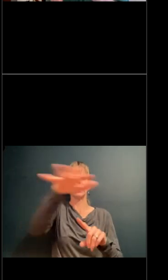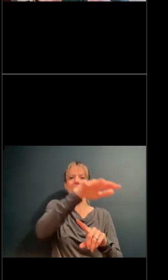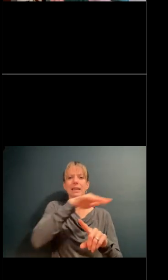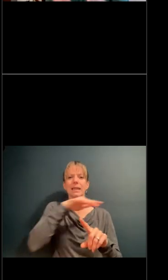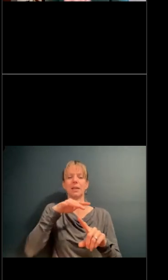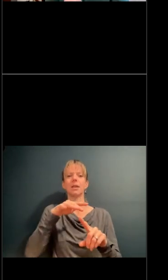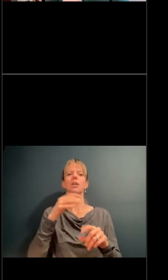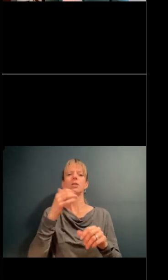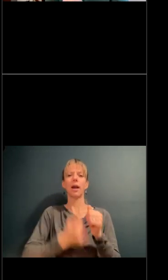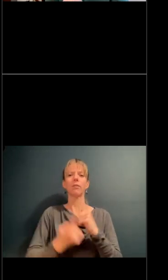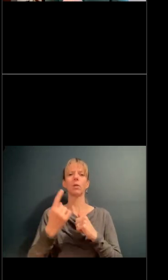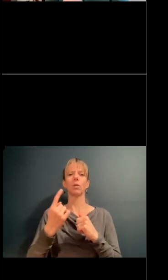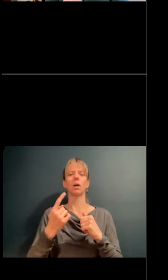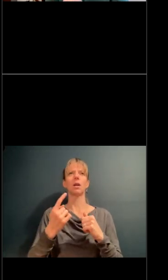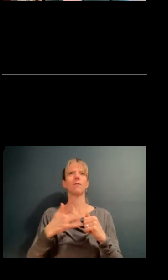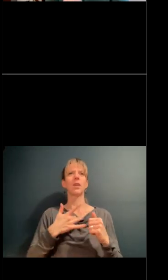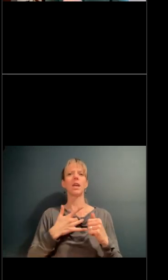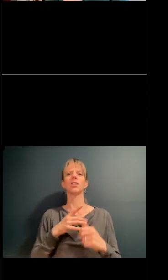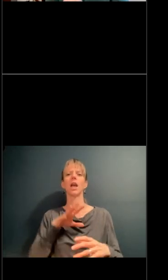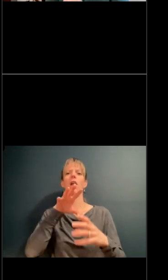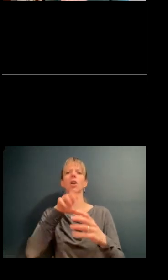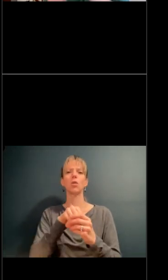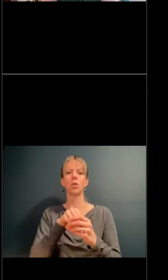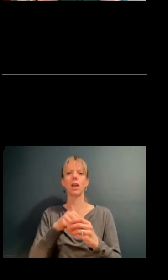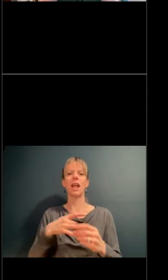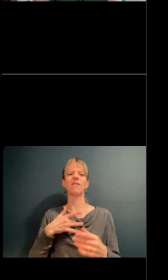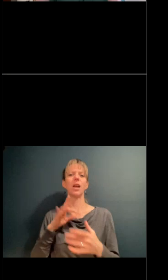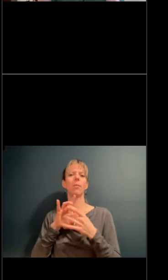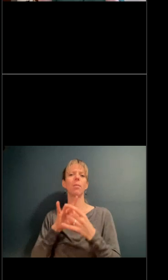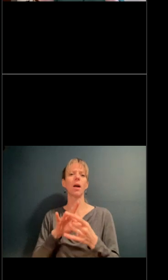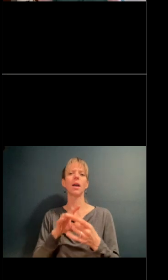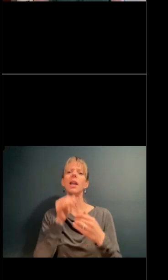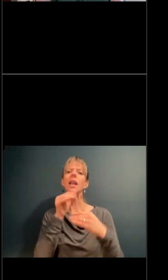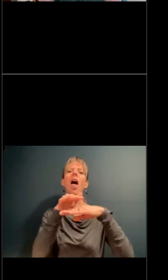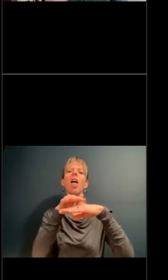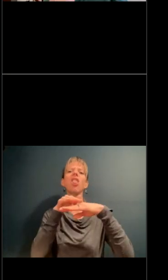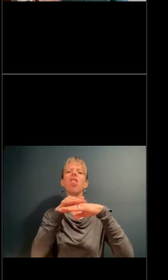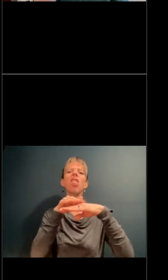really a place of inclusion and belonging, not just a thin stuff that looks like it,